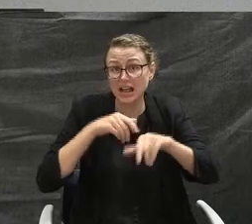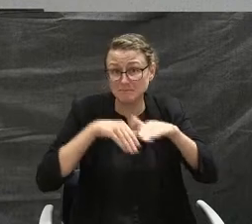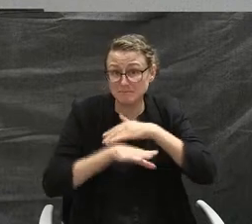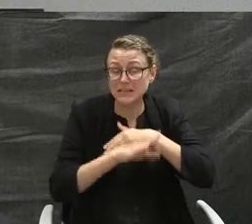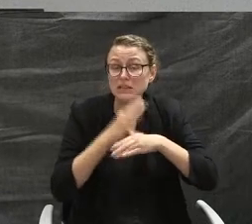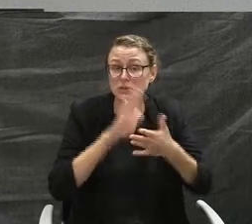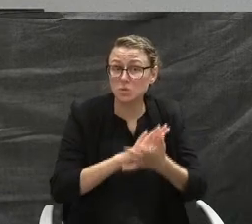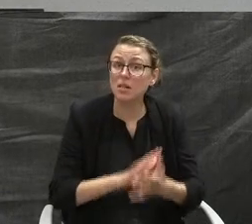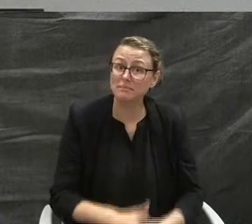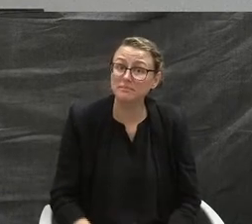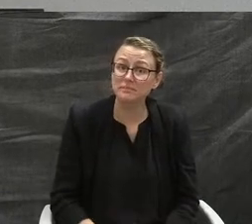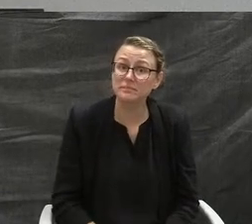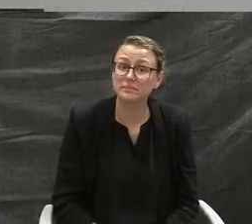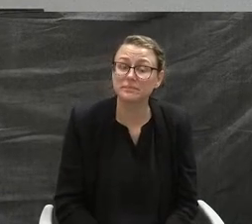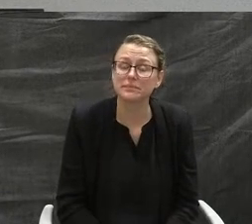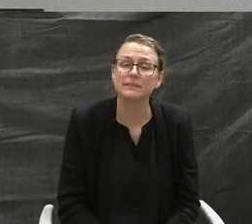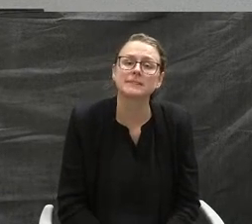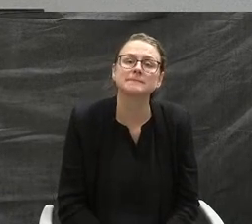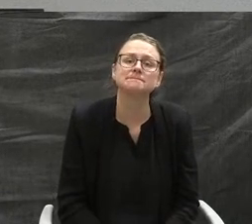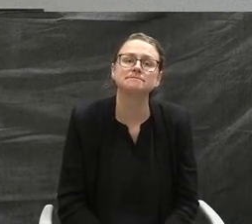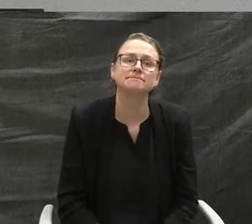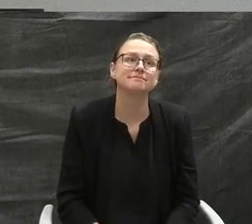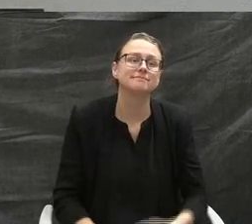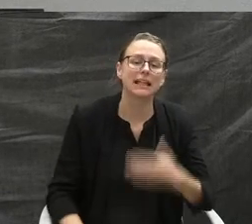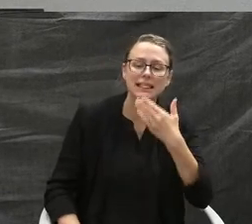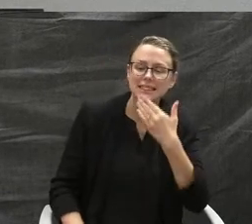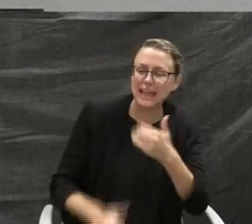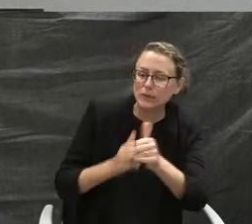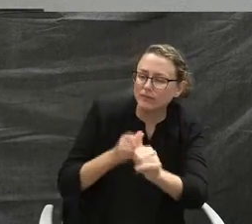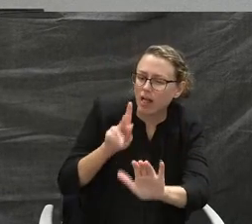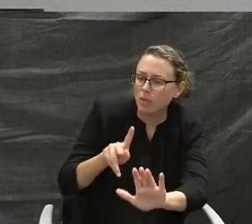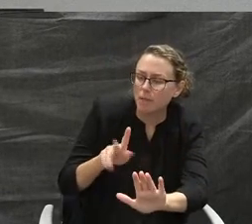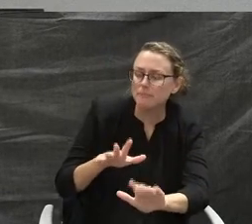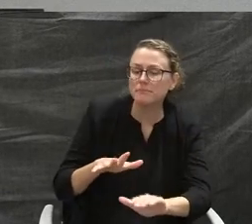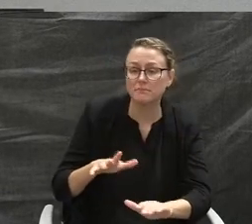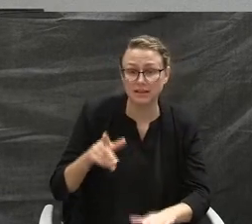Thank you, follow on to that is have we looked at possibly